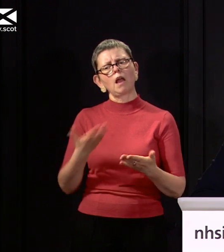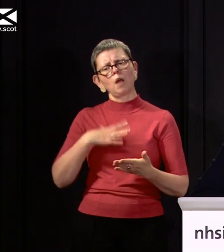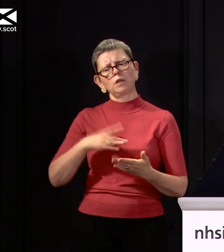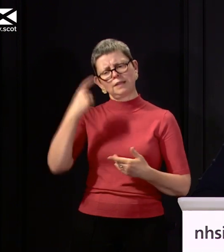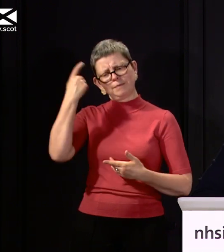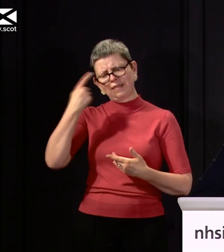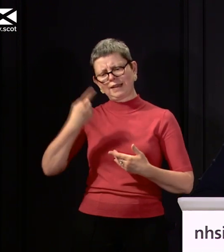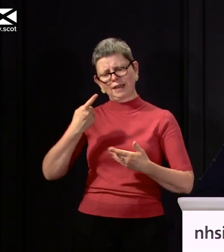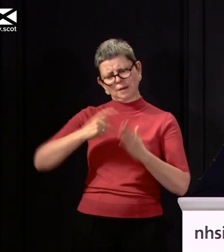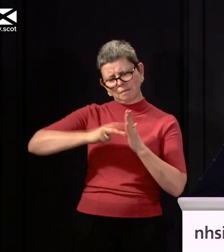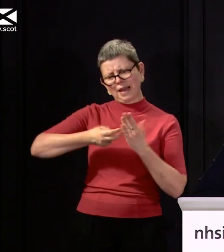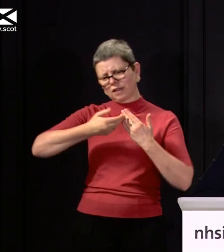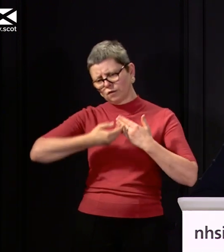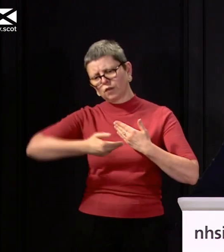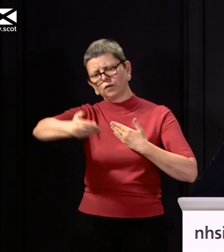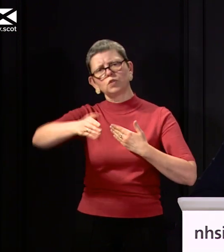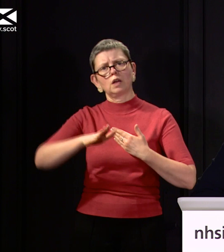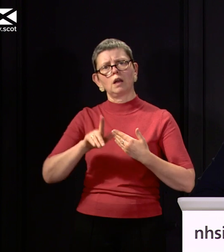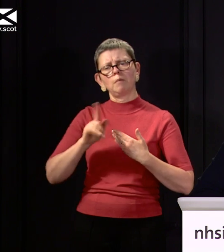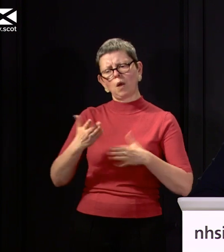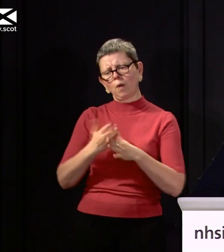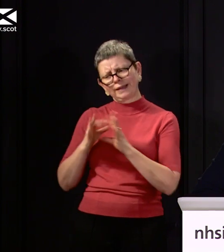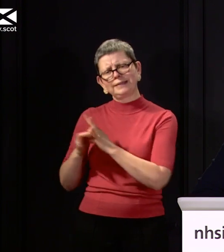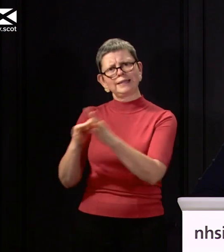collaborative basis that I think is best for all of us. Yesterday's newspaper headlines